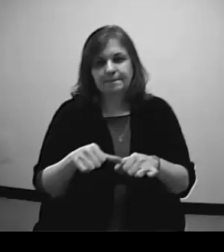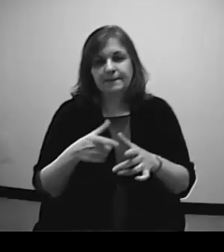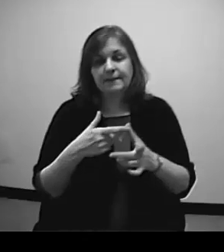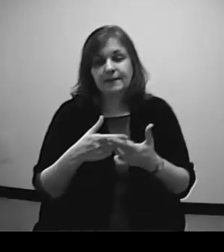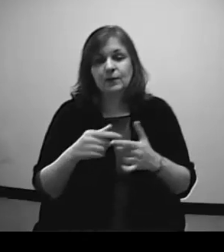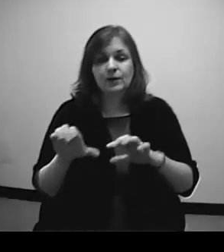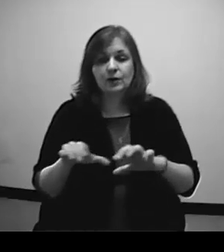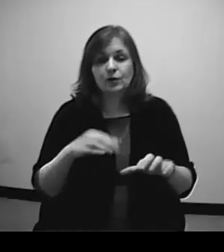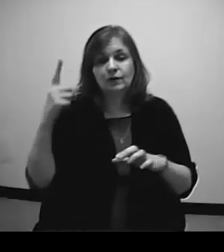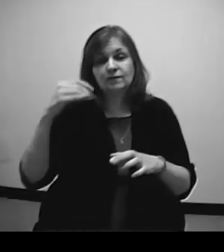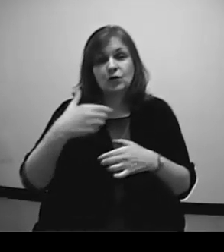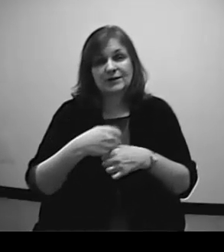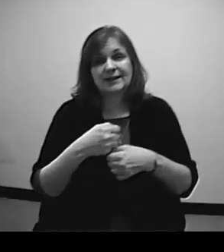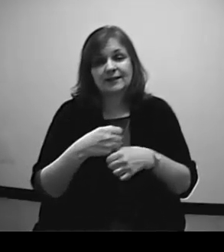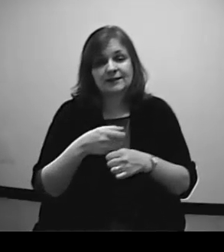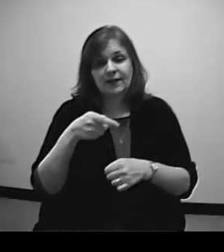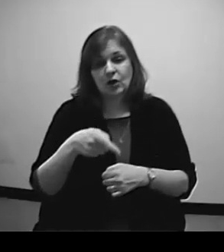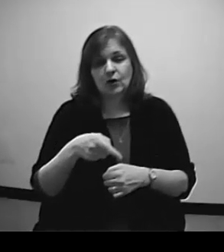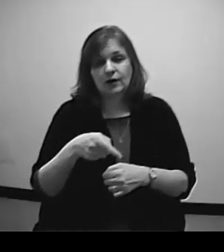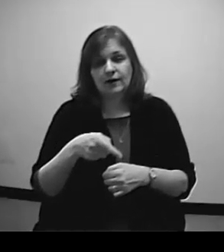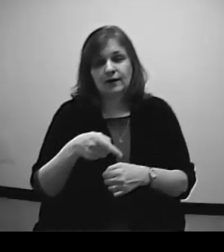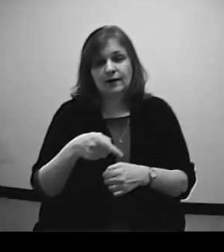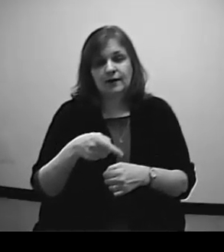in which we can do photosynthesis